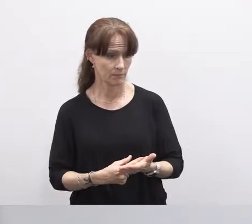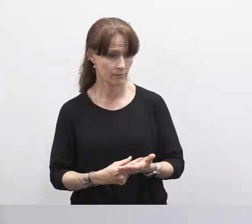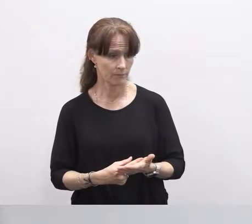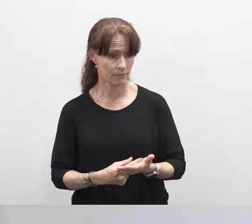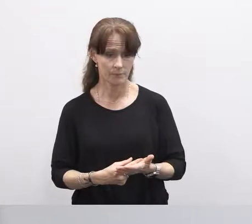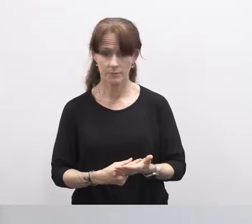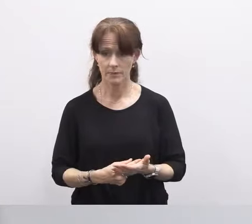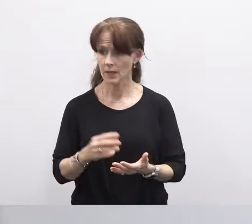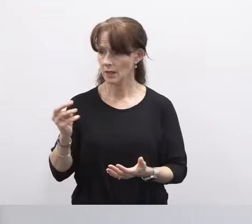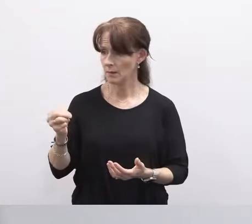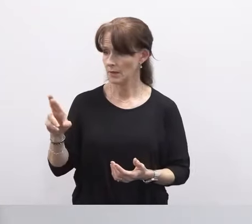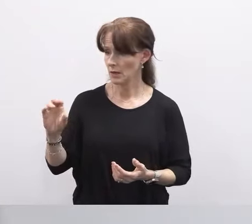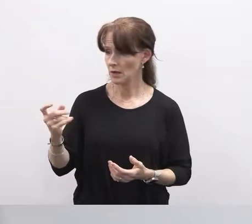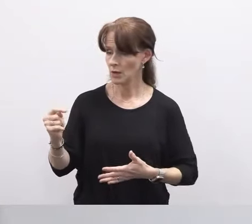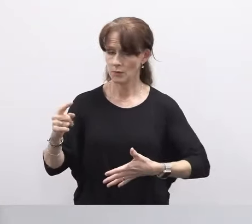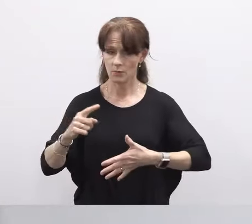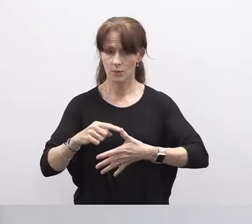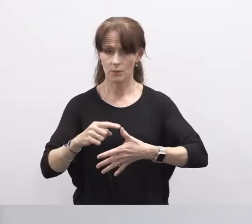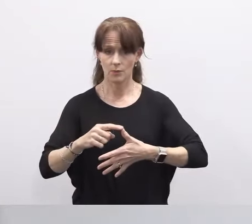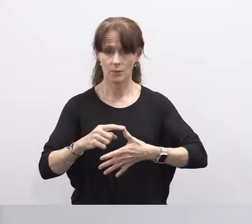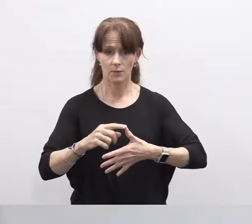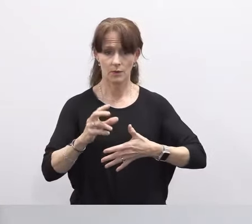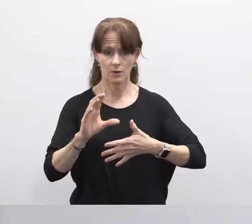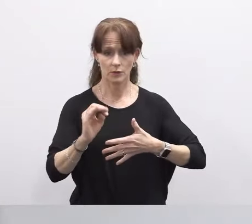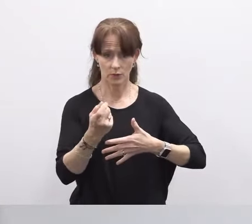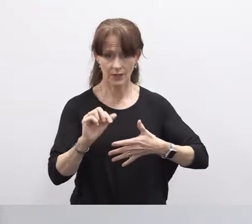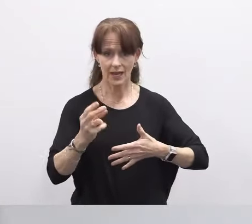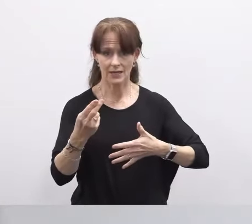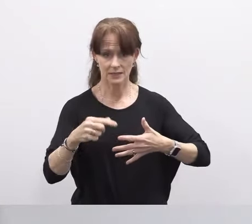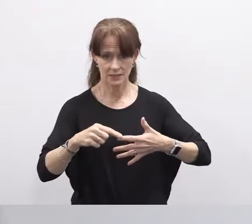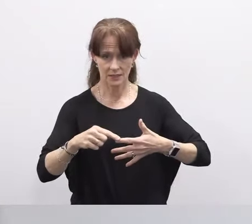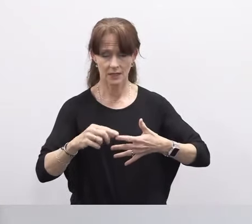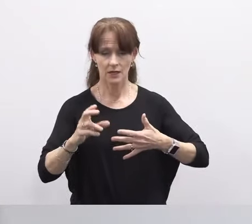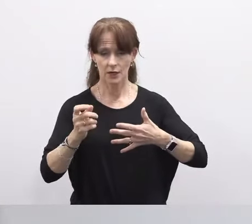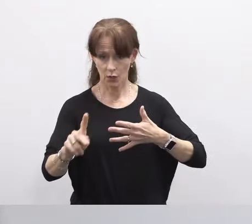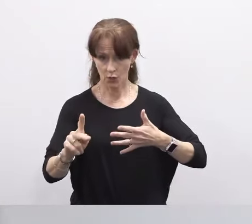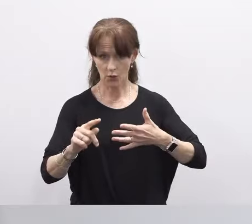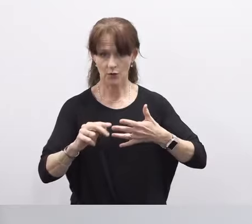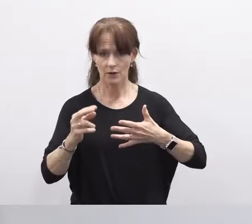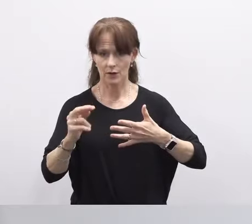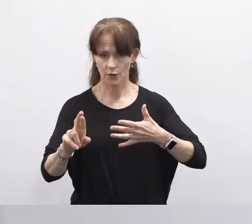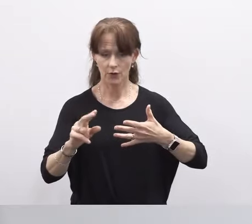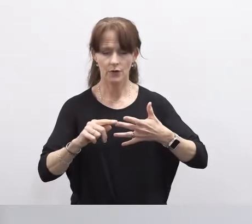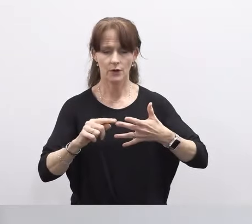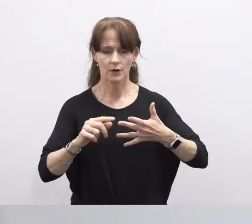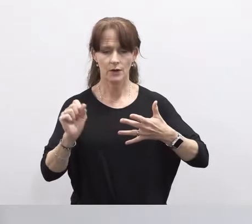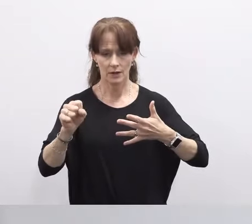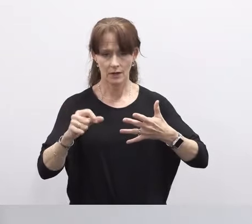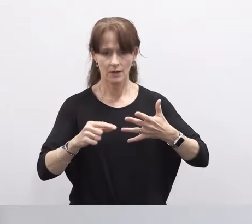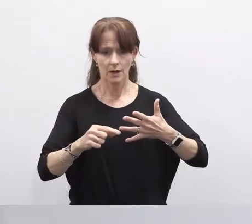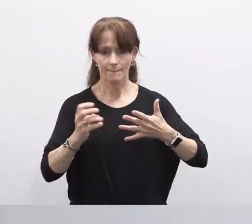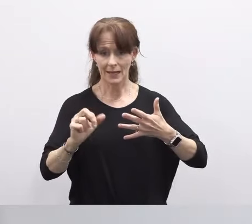Mr. Otto, how do you vote? Aye. Ms. Craighead. - Aye. Ms. Kerr. - Aye. Mr. Miller. - Aye.